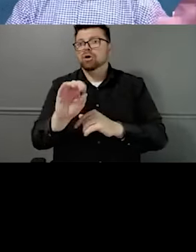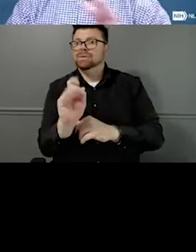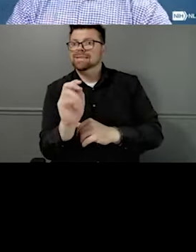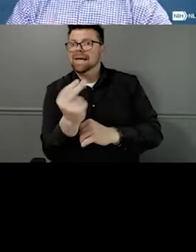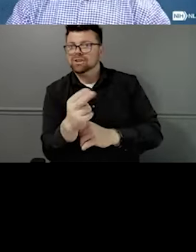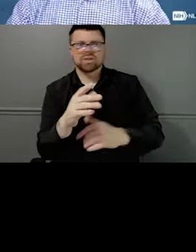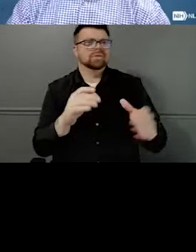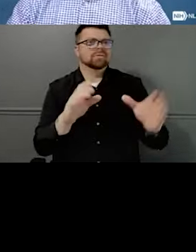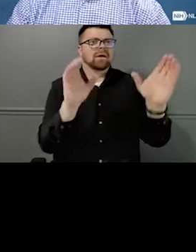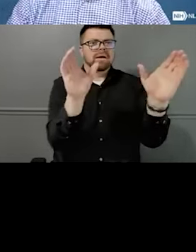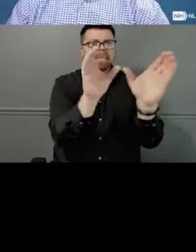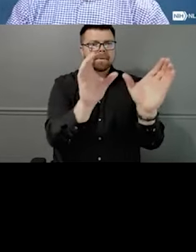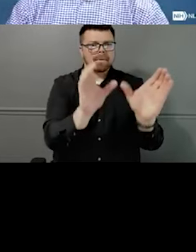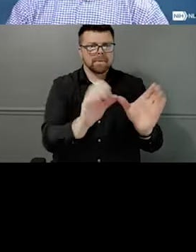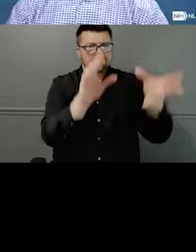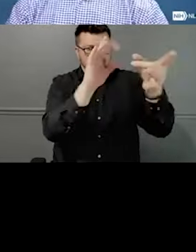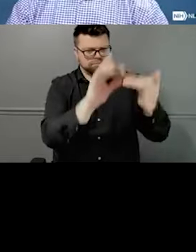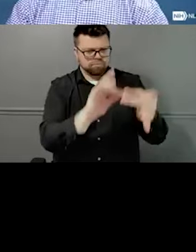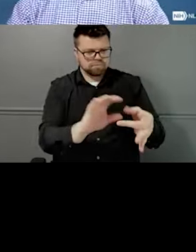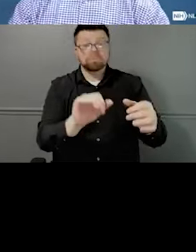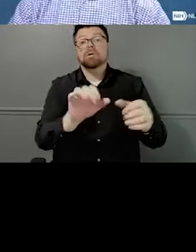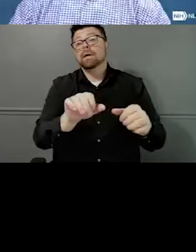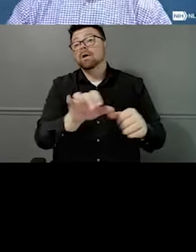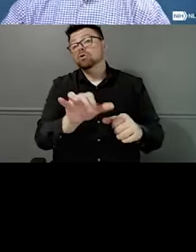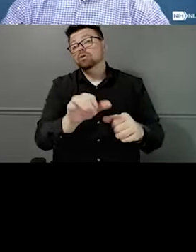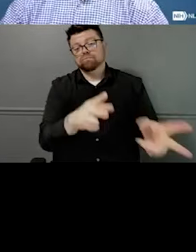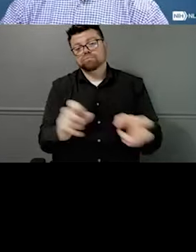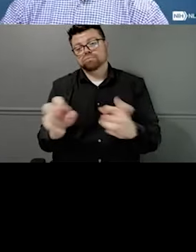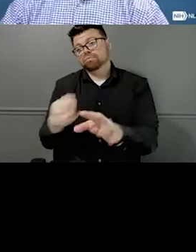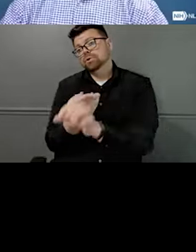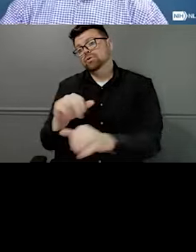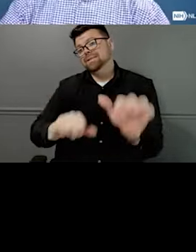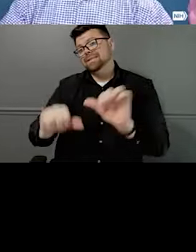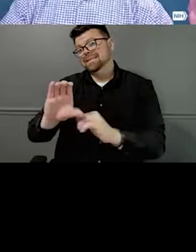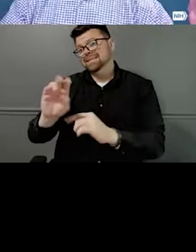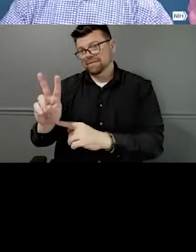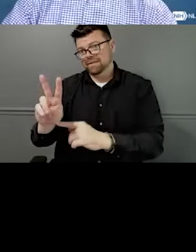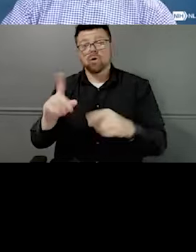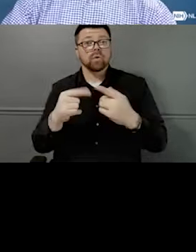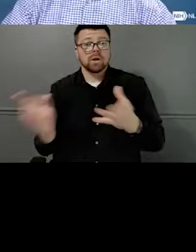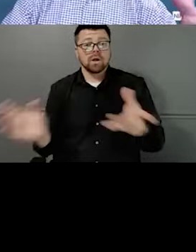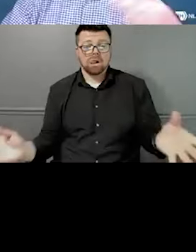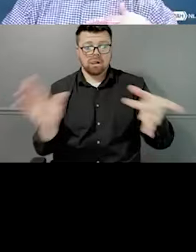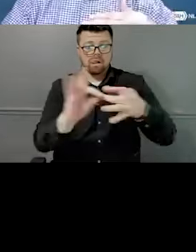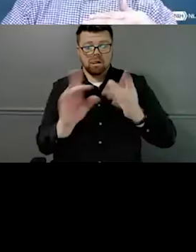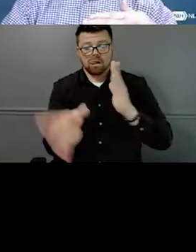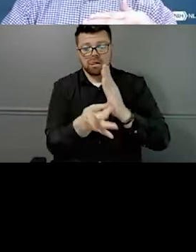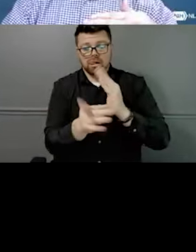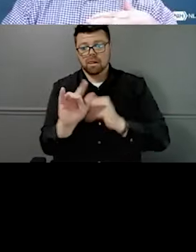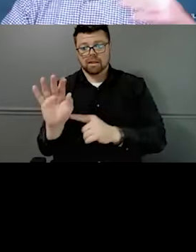can also be used in SciENcv. When you link an ORCID account to SciENcv,